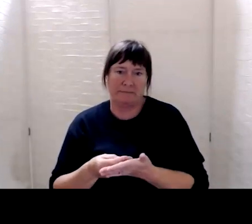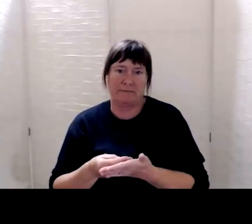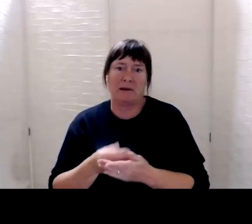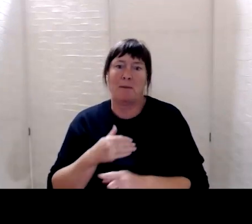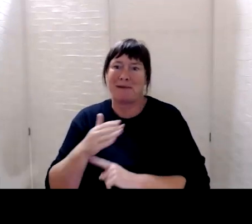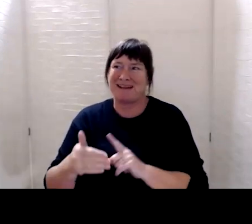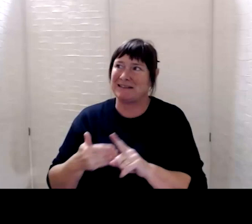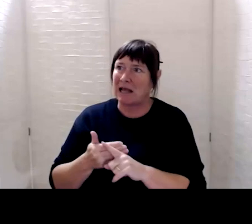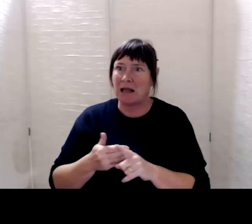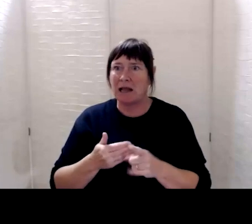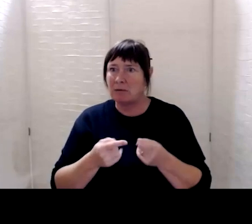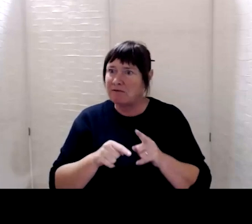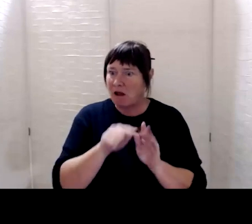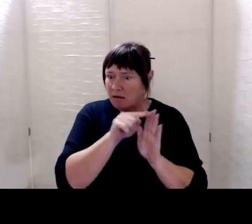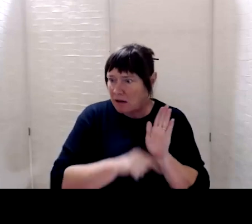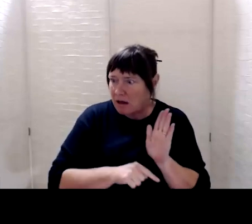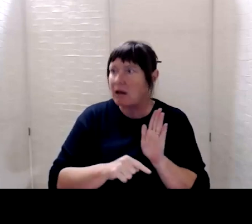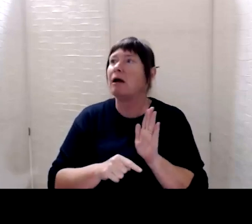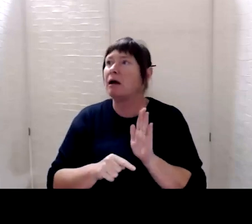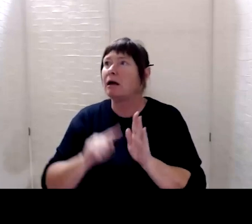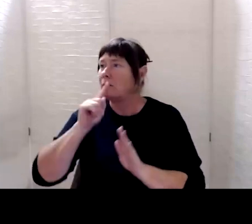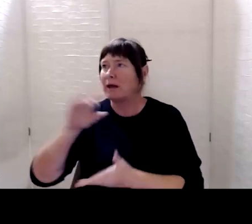My hope is that this will allow us to shift the balance